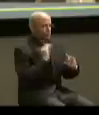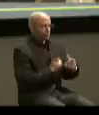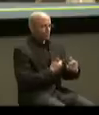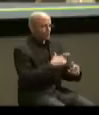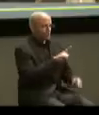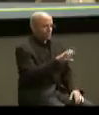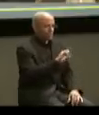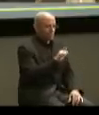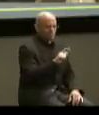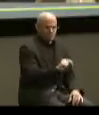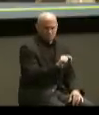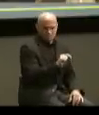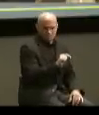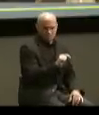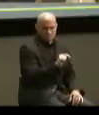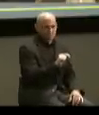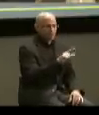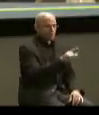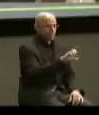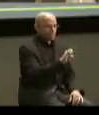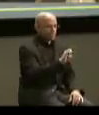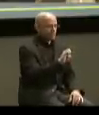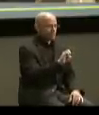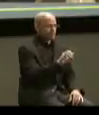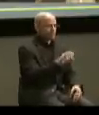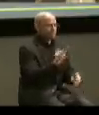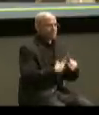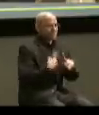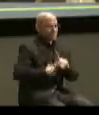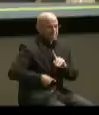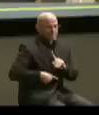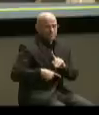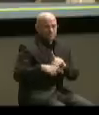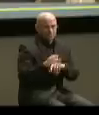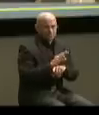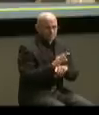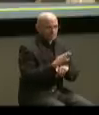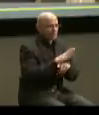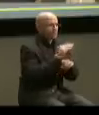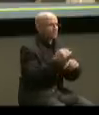AS IT RELATES TO OUR LEASED FACILITIES, AND ALSO CHOICES ABOUT WHERE RELEASE STUFF OR BUILD STUFF.